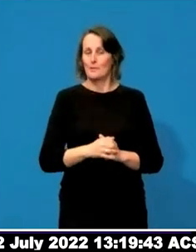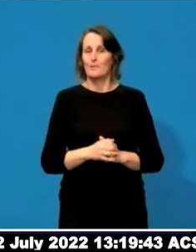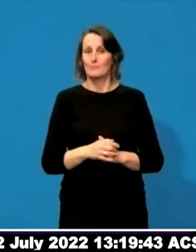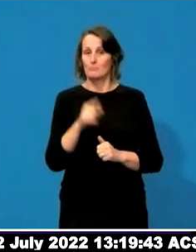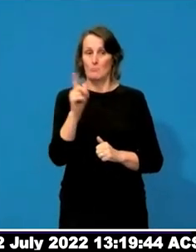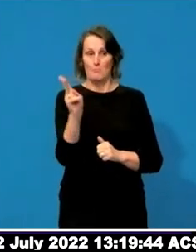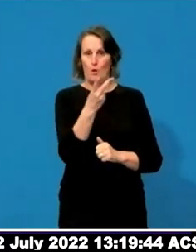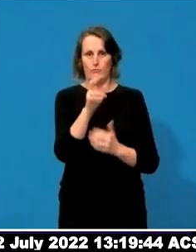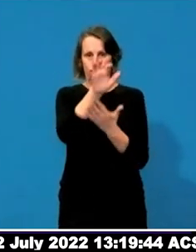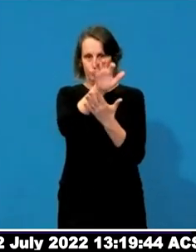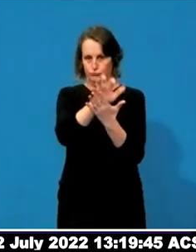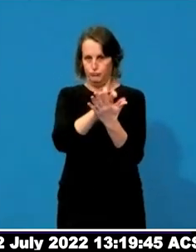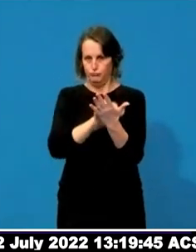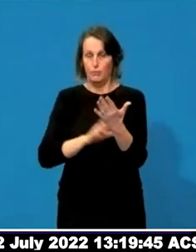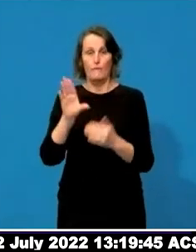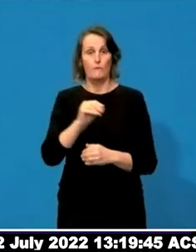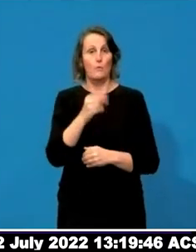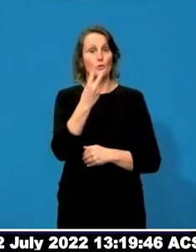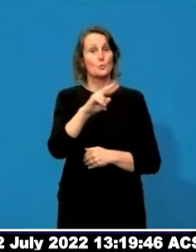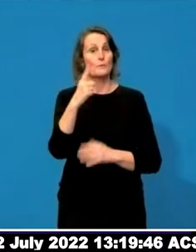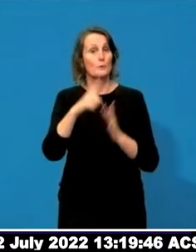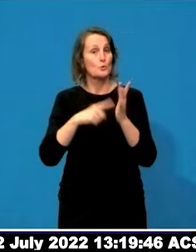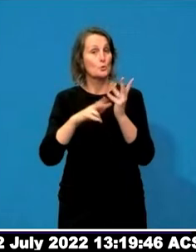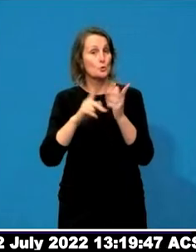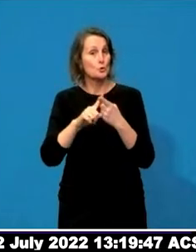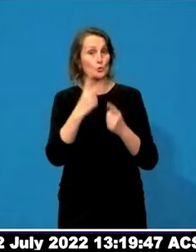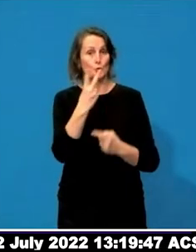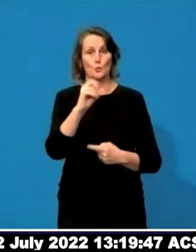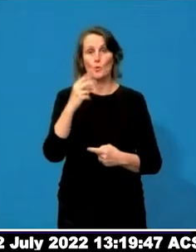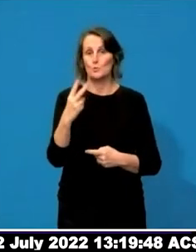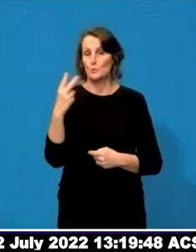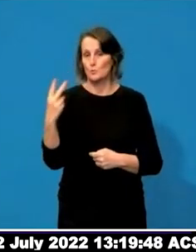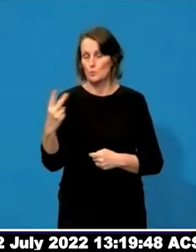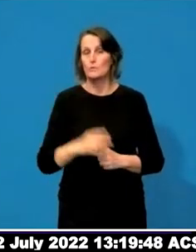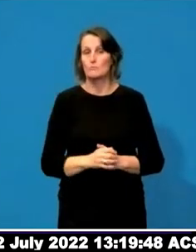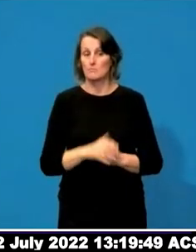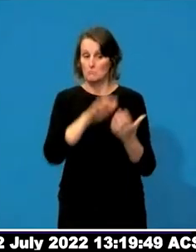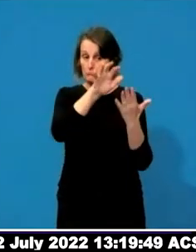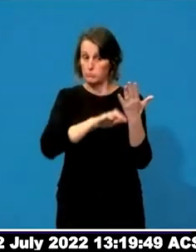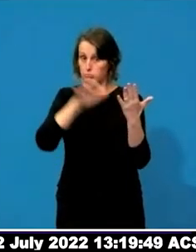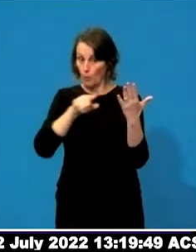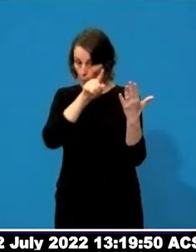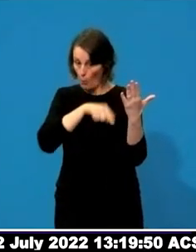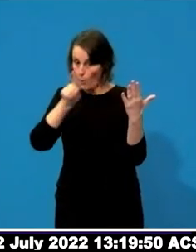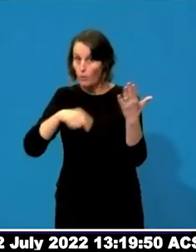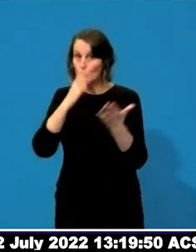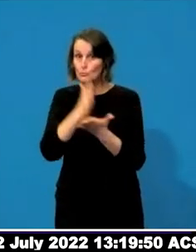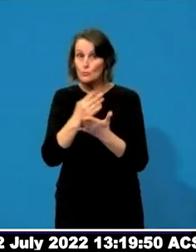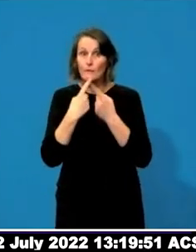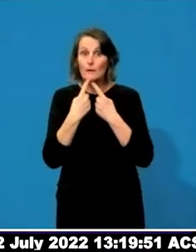to the Royal Commission dated 21 June 2022. Are the contents of that statement true and correct? Yes.